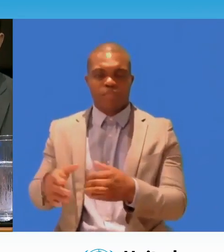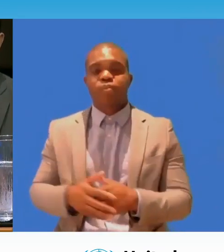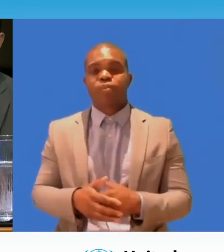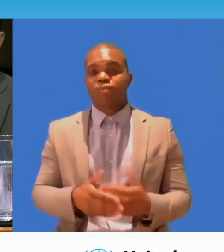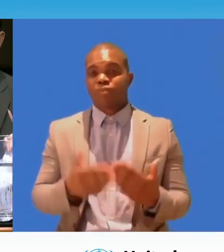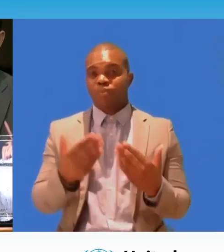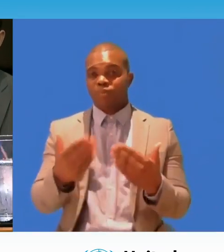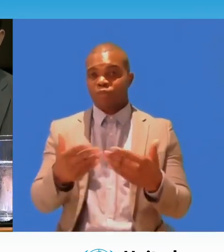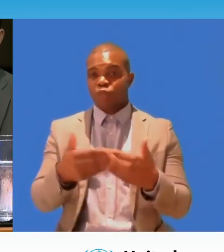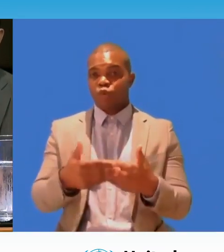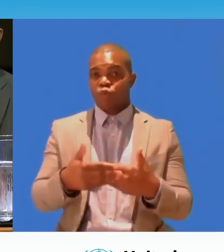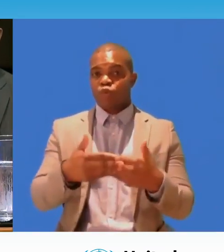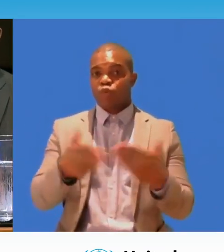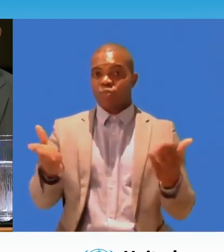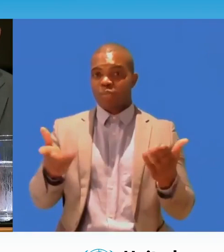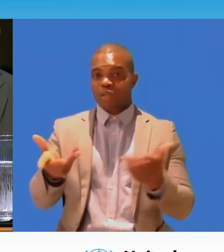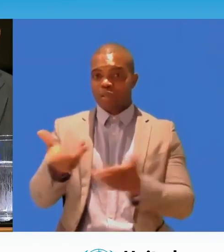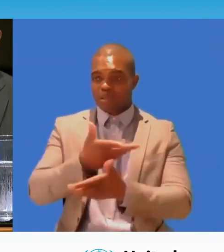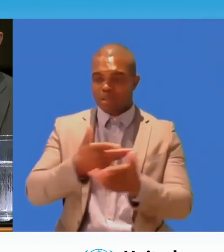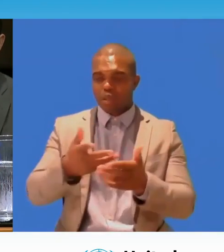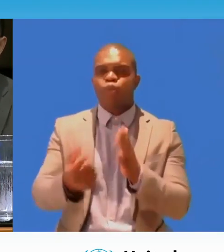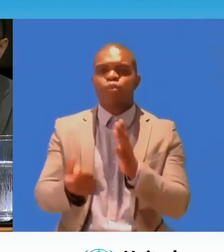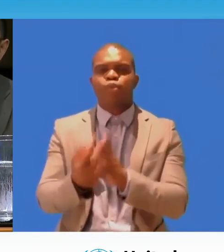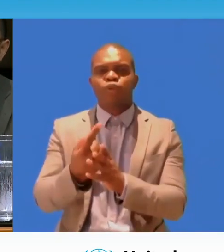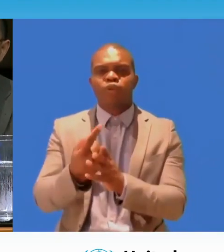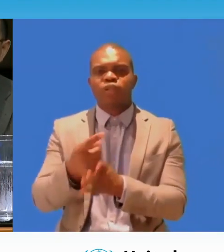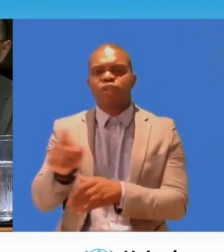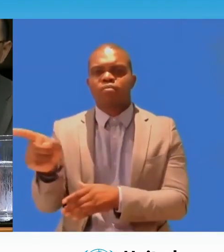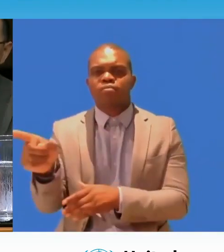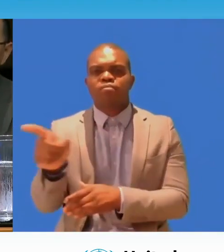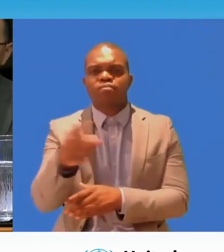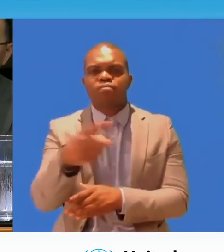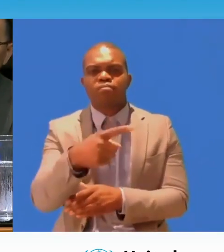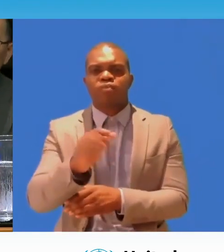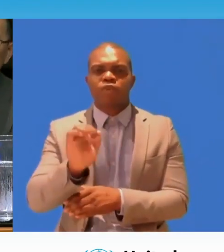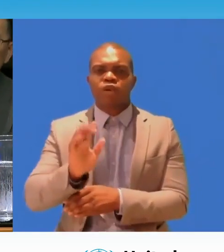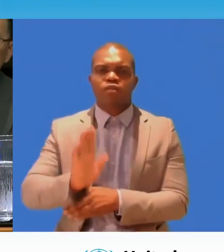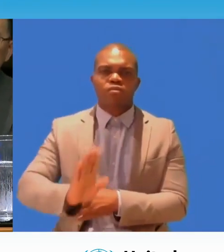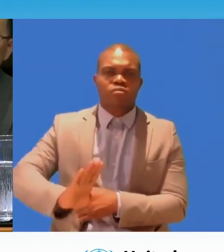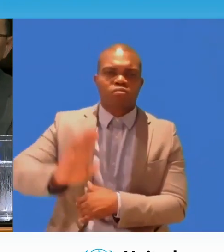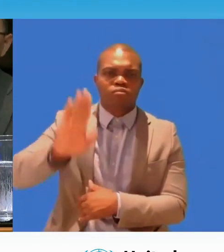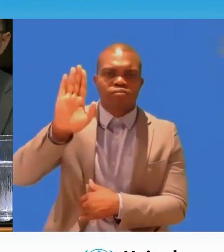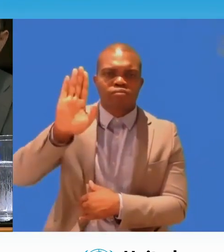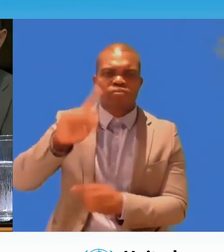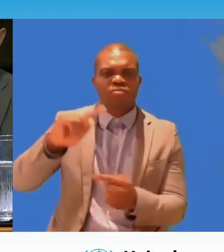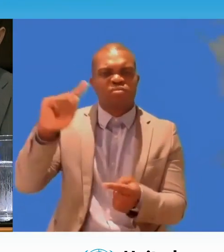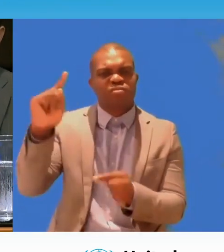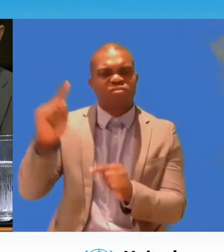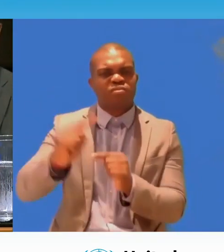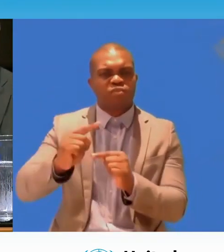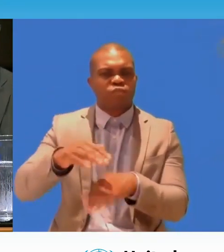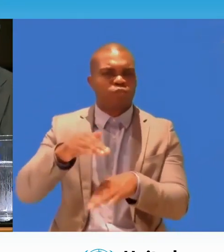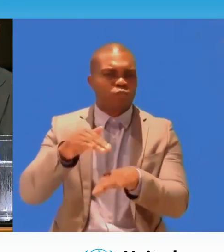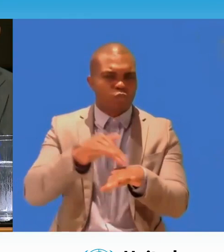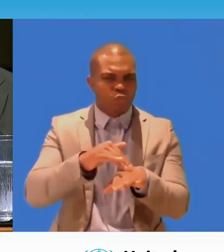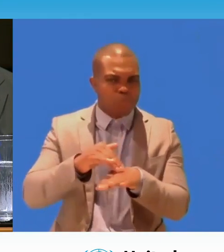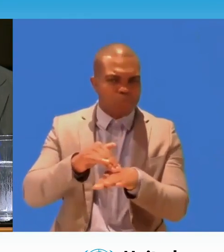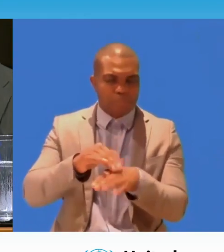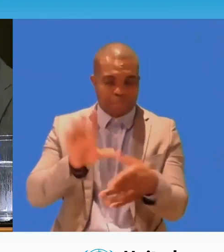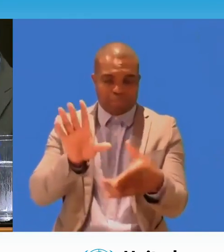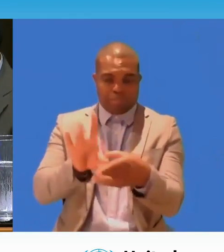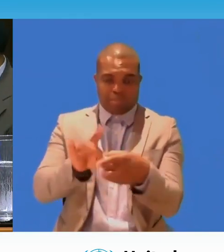floor to make brief comments relevant to the current discussion please be reminded that